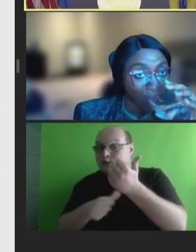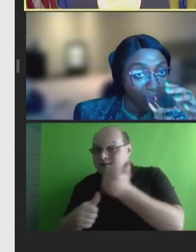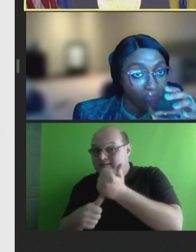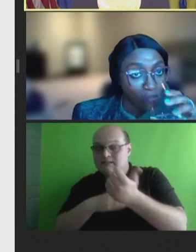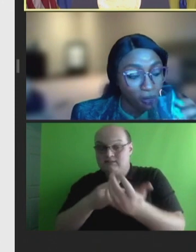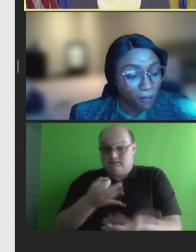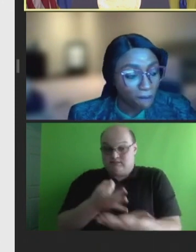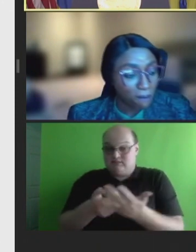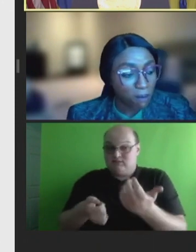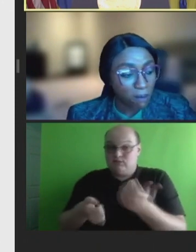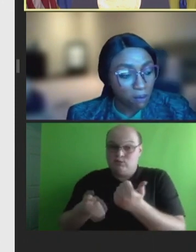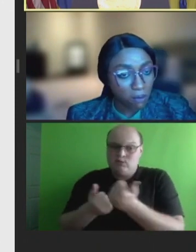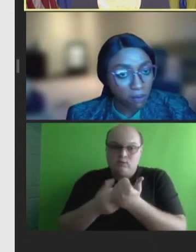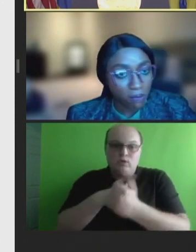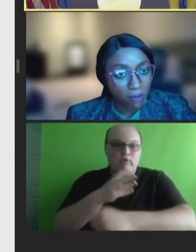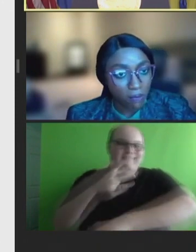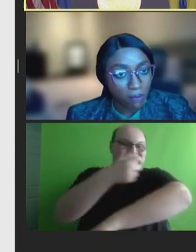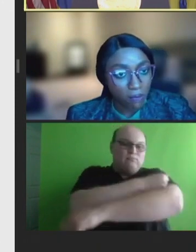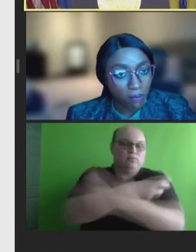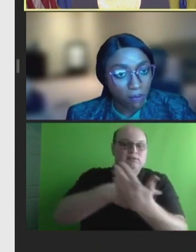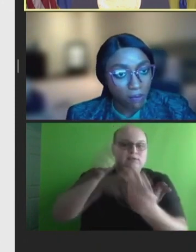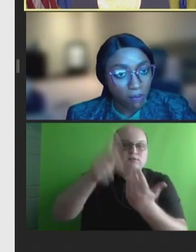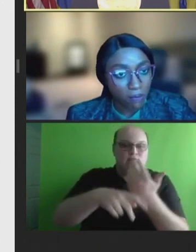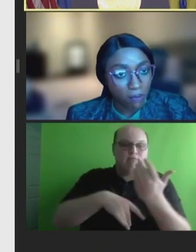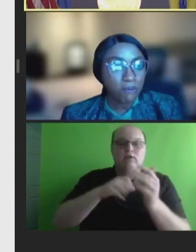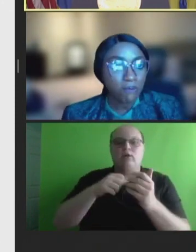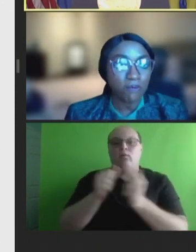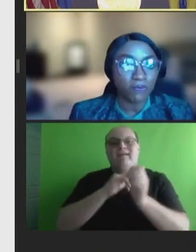support of the immunization programs to the state and local health departments,